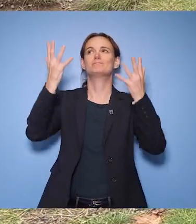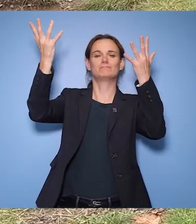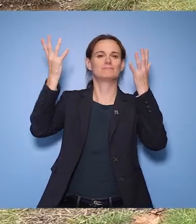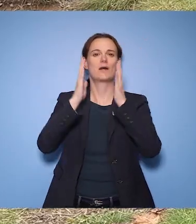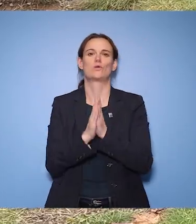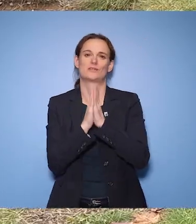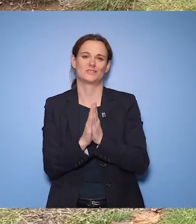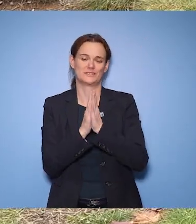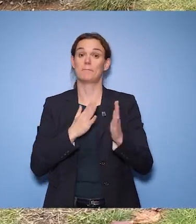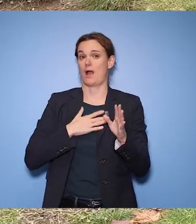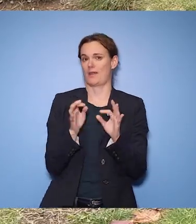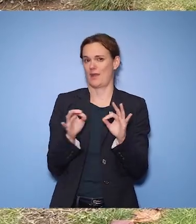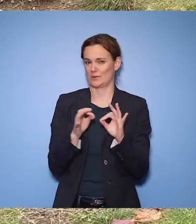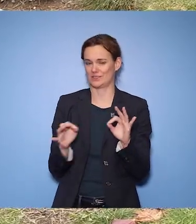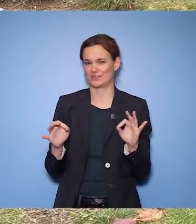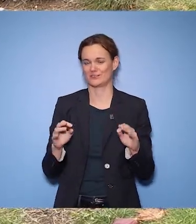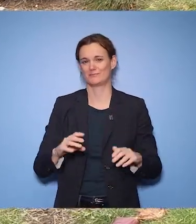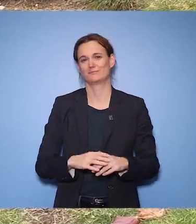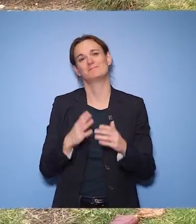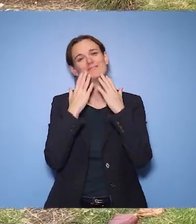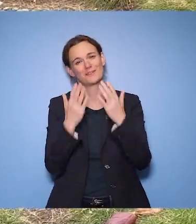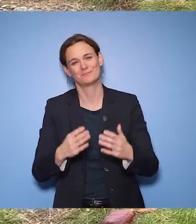my own language and thank you again.